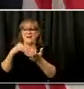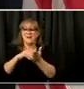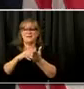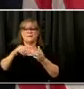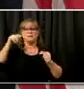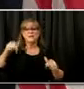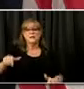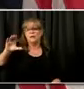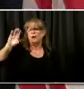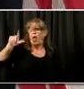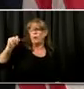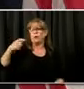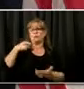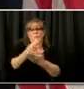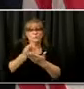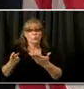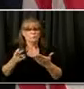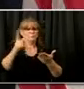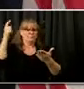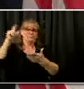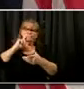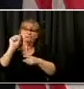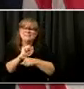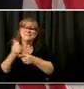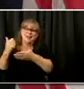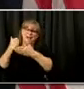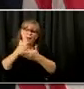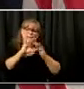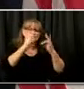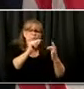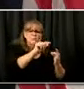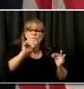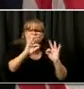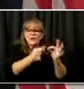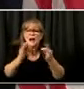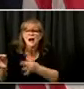are navigating their children's learning you can go to stayathomeco.colorado.gov